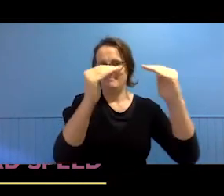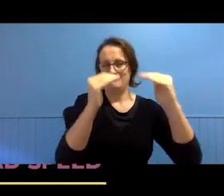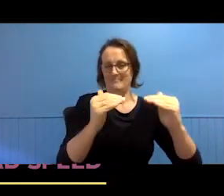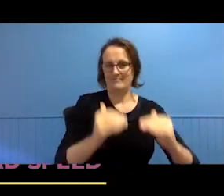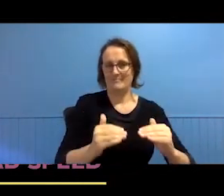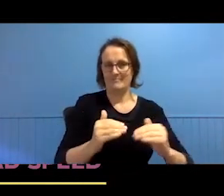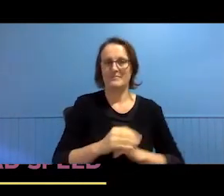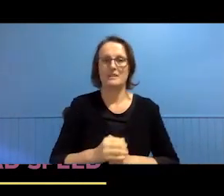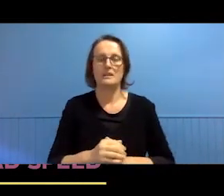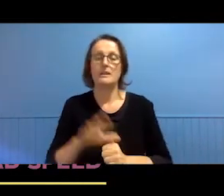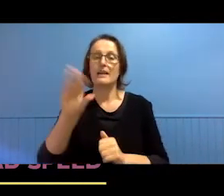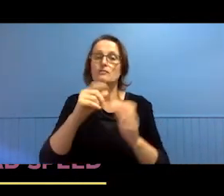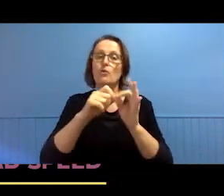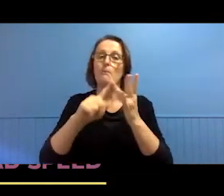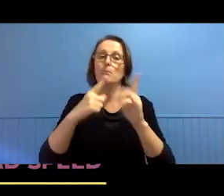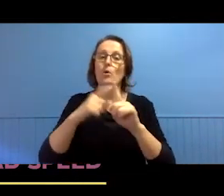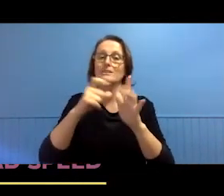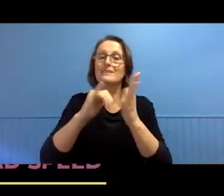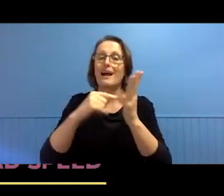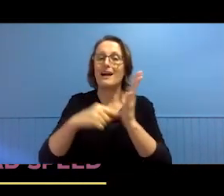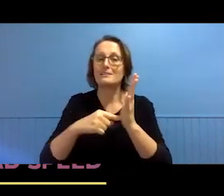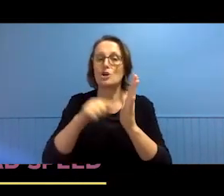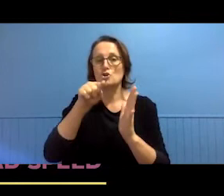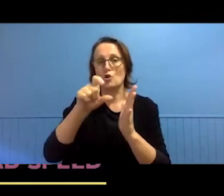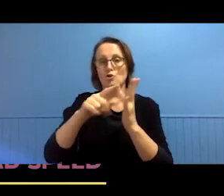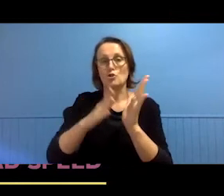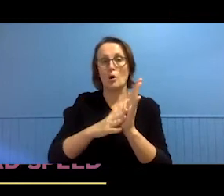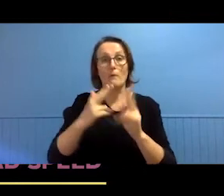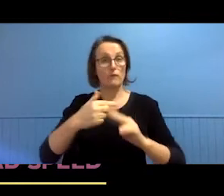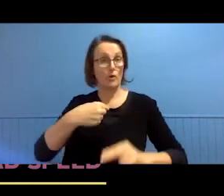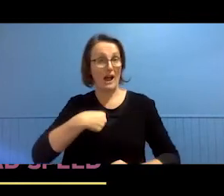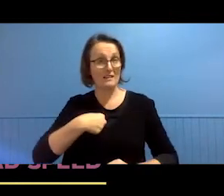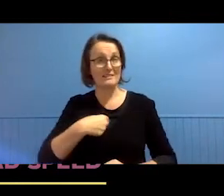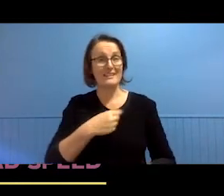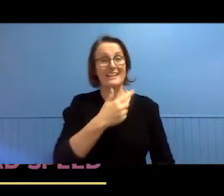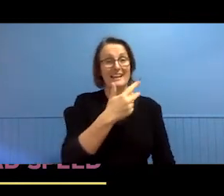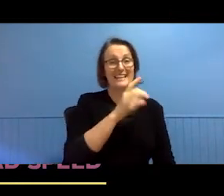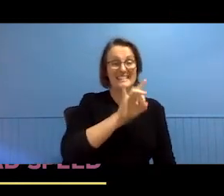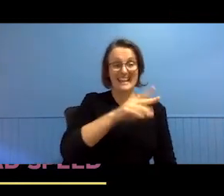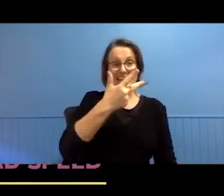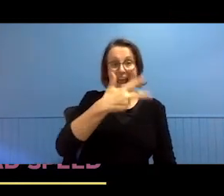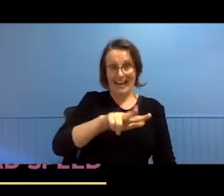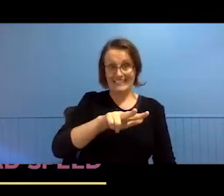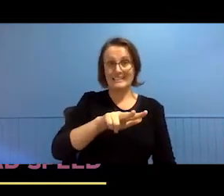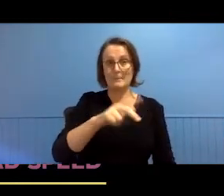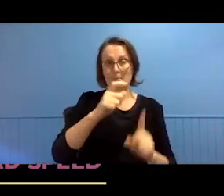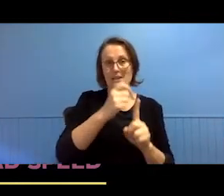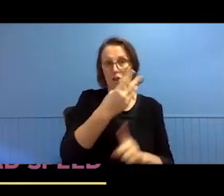Boxcast.com. We need at least a constant connection of five Meg and